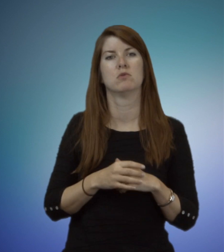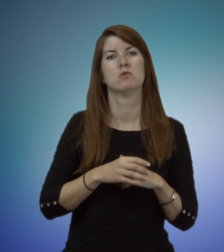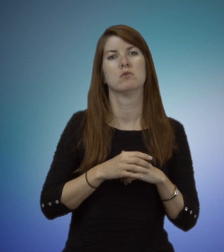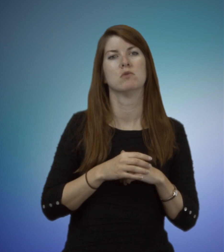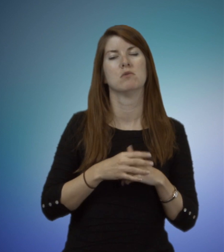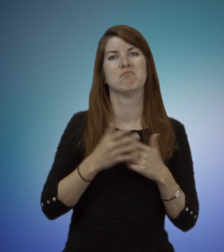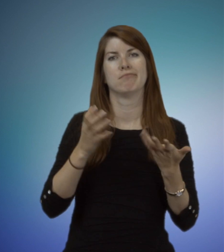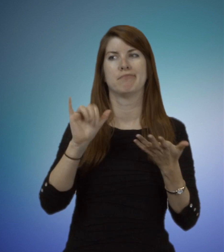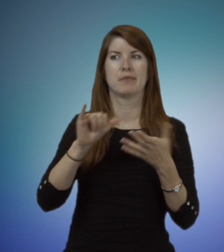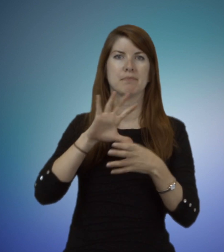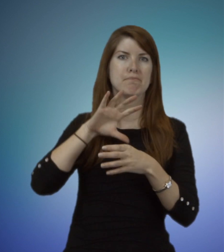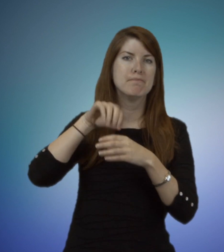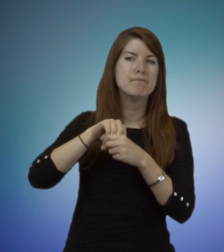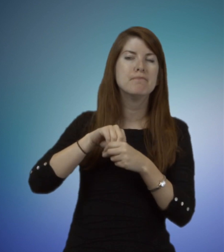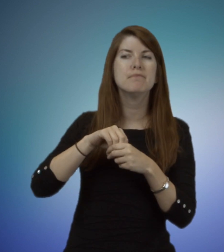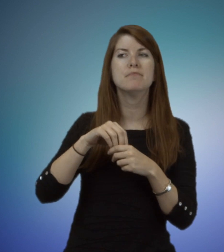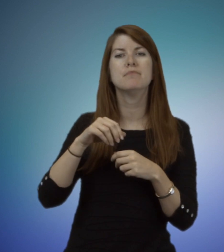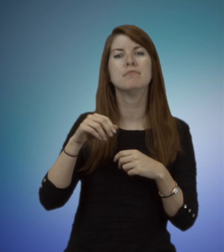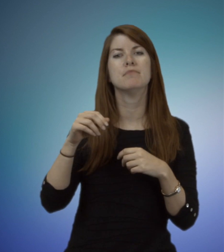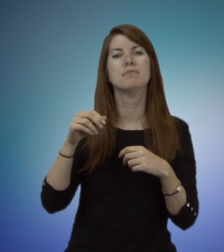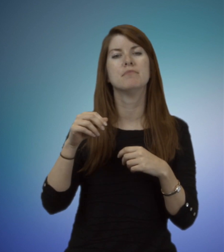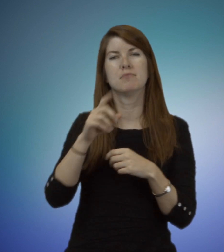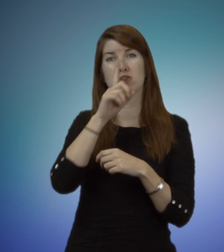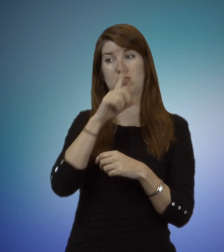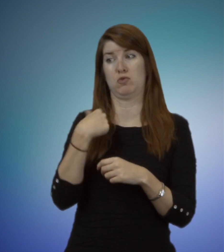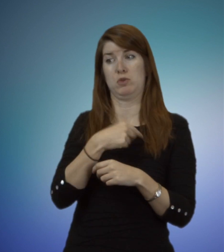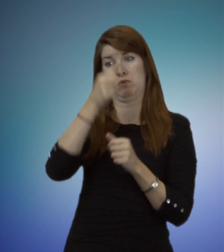that we need to provide culturally and linguistically appropriate services,